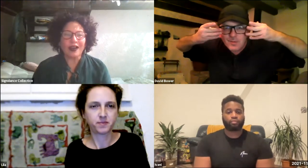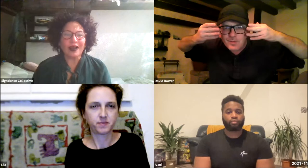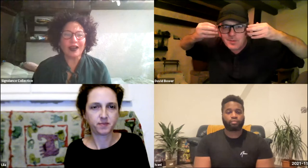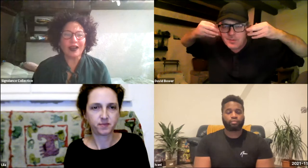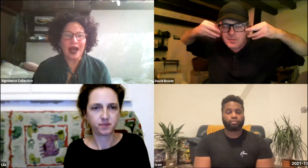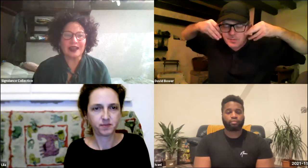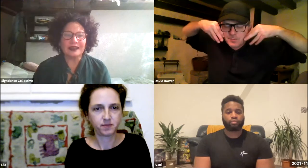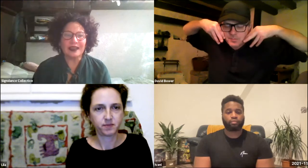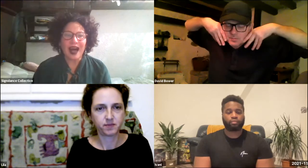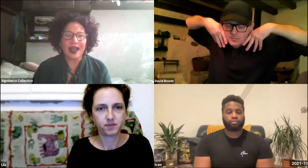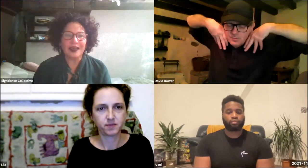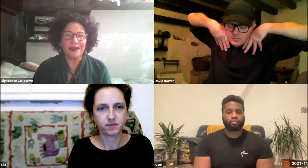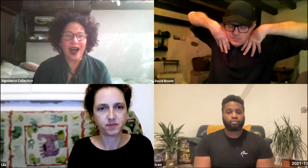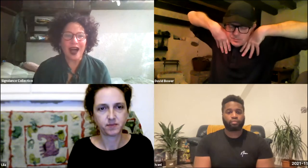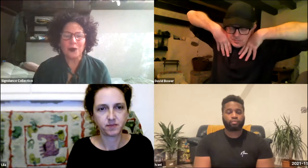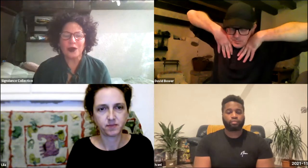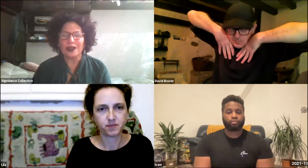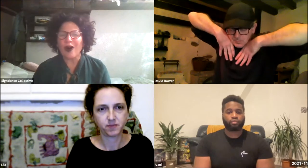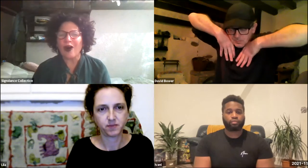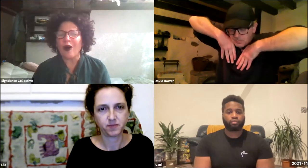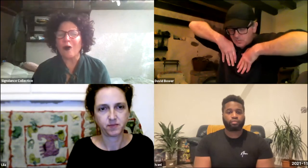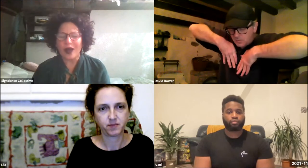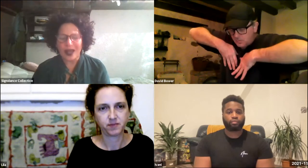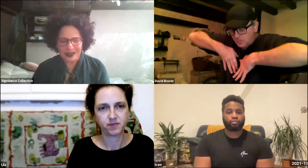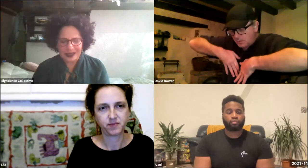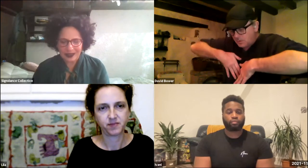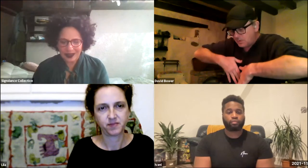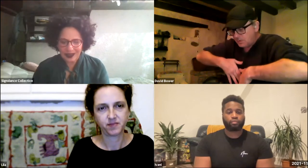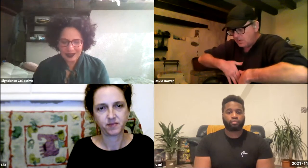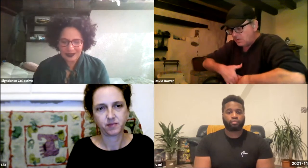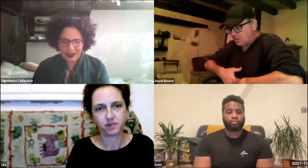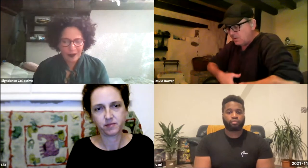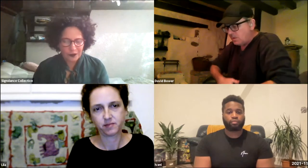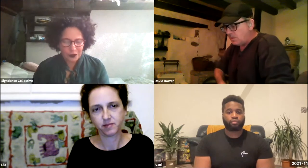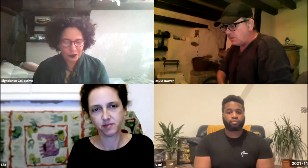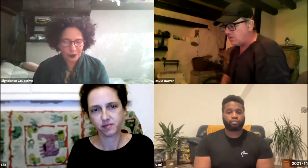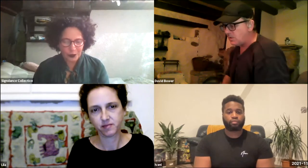Oh yes, yes, I always have this